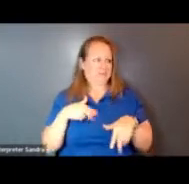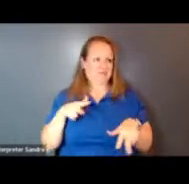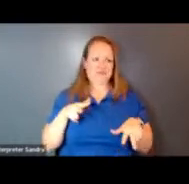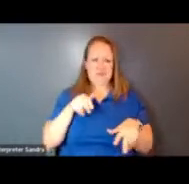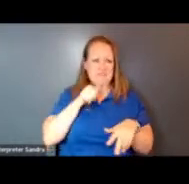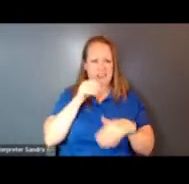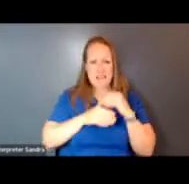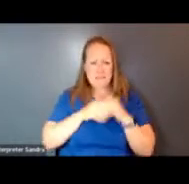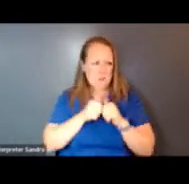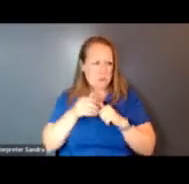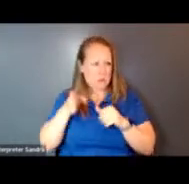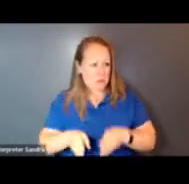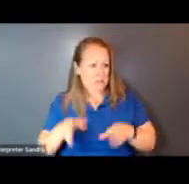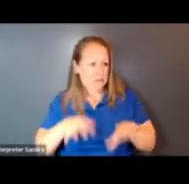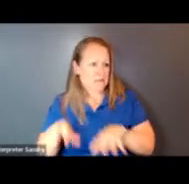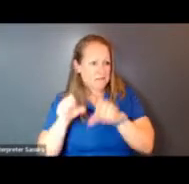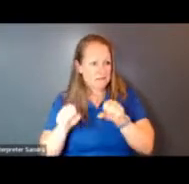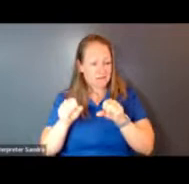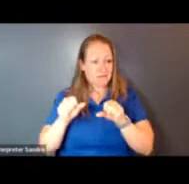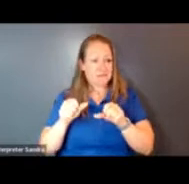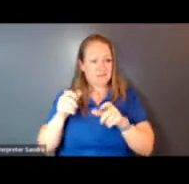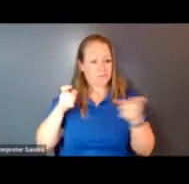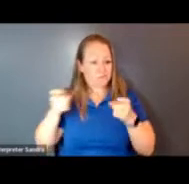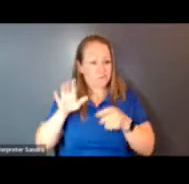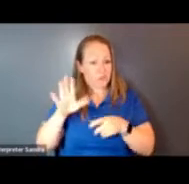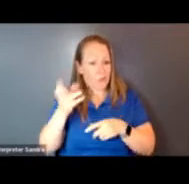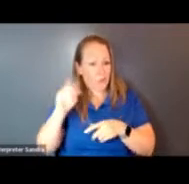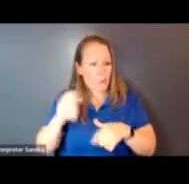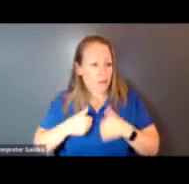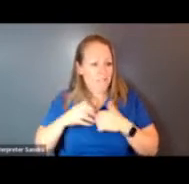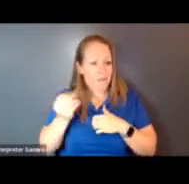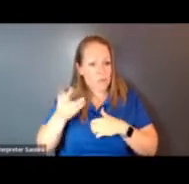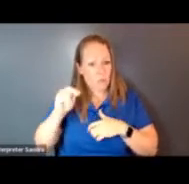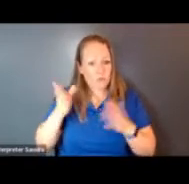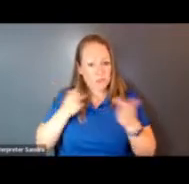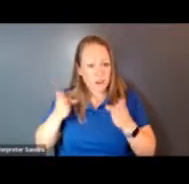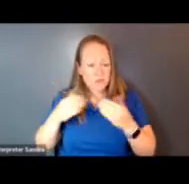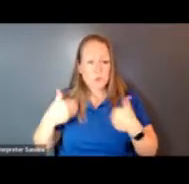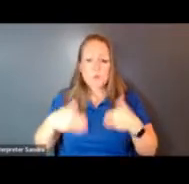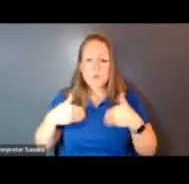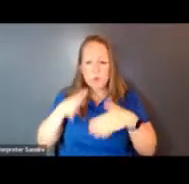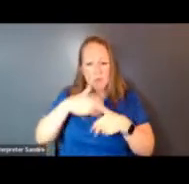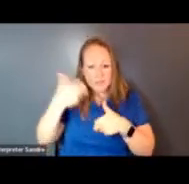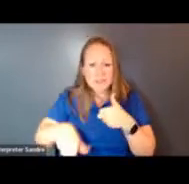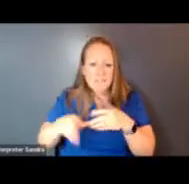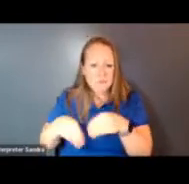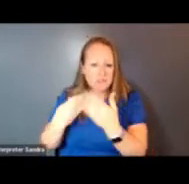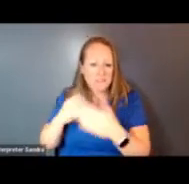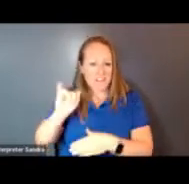their own life and services, it's going to be hard to be successful and providing is a support. This is somebody who